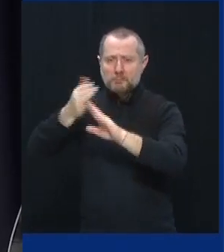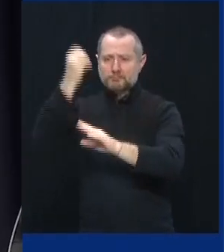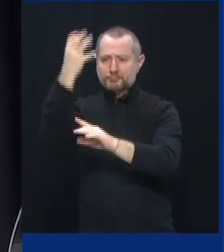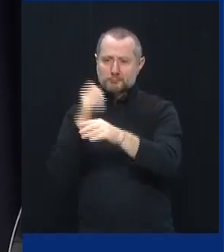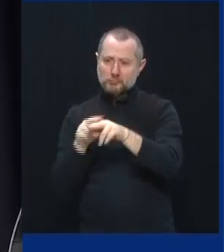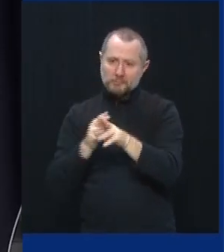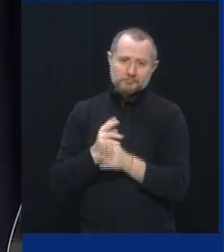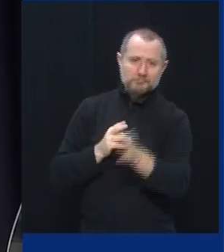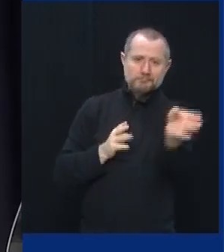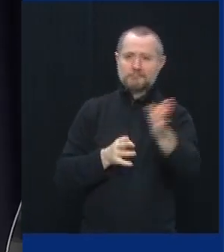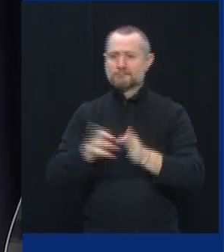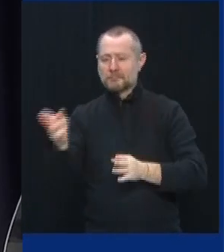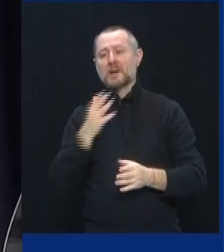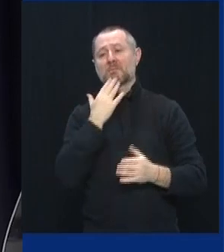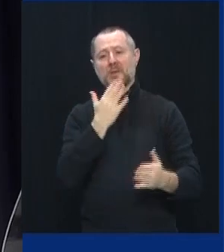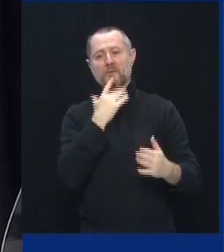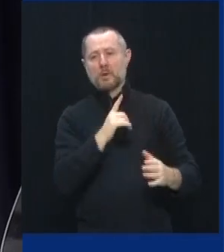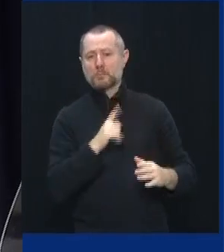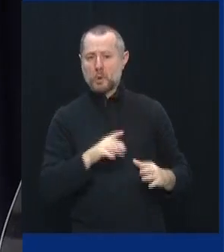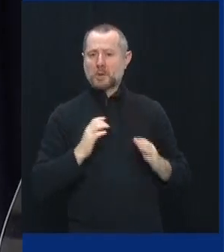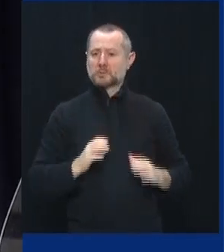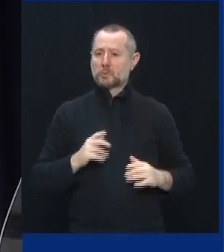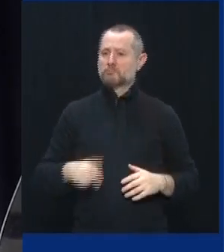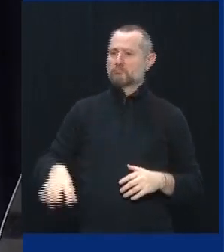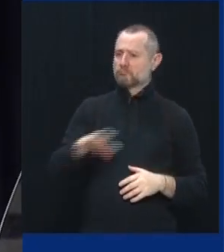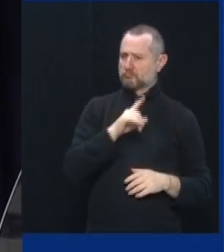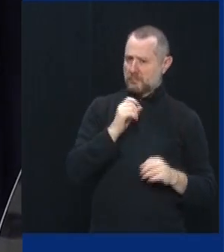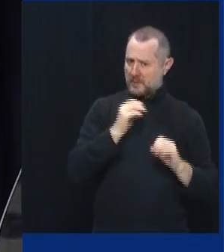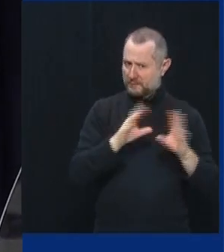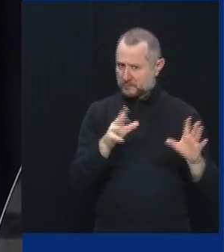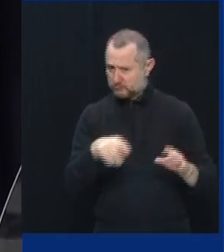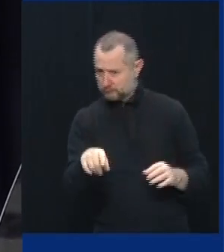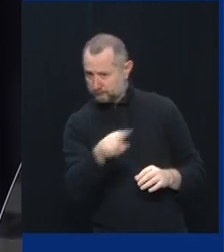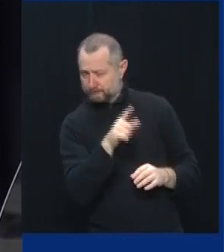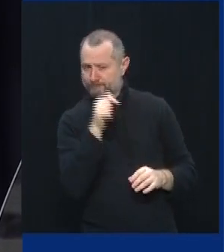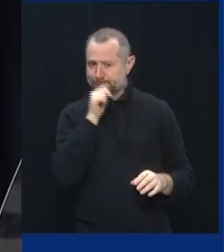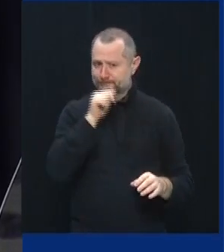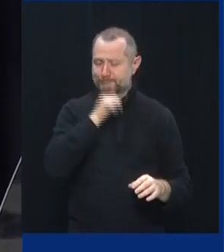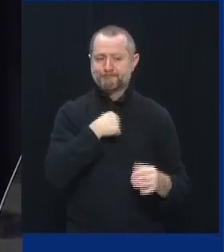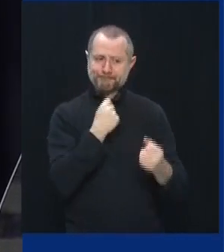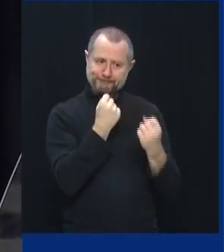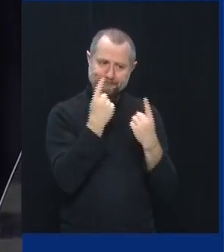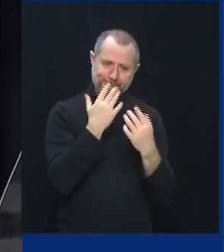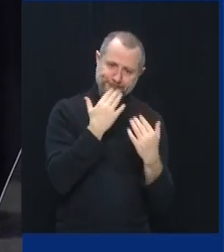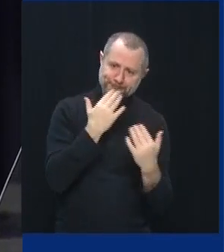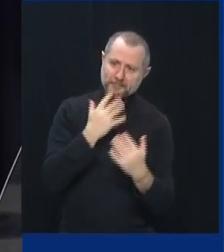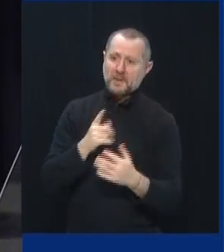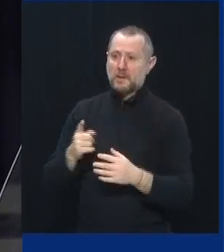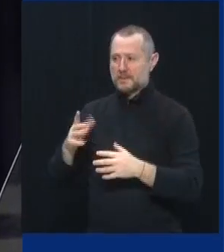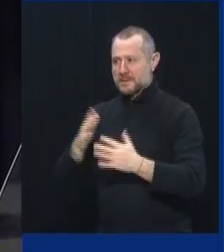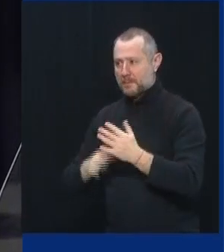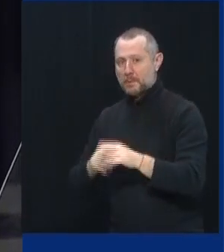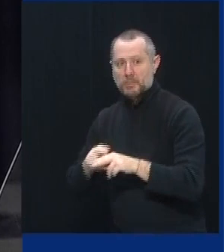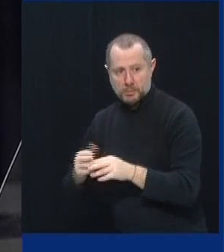CONTINUOUSLY CLEARING THE TRACKS AND KEEPING SIGNALS OPERATIONAL. I WANT TO THANK OUR CUSTOMERS